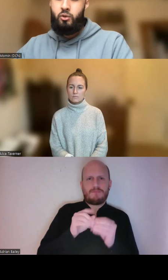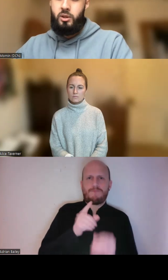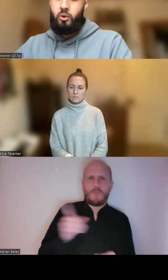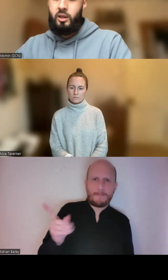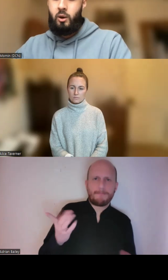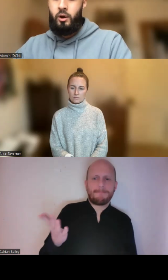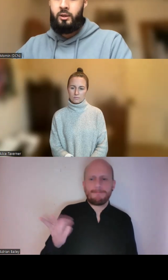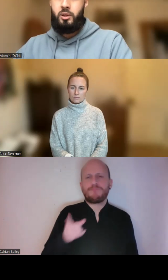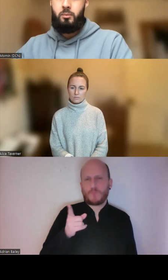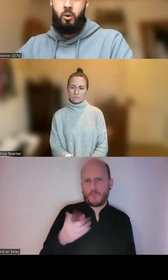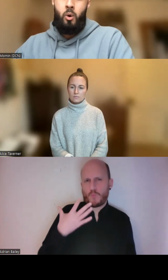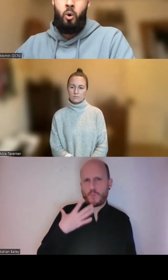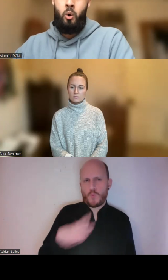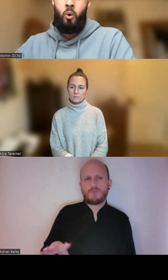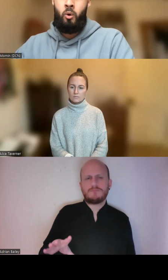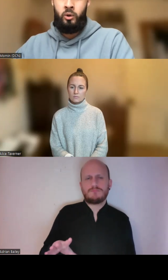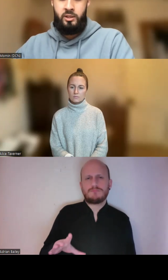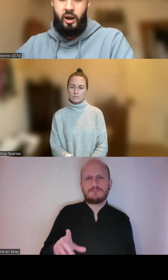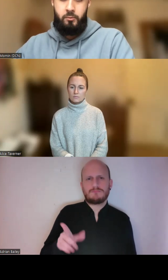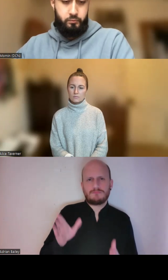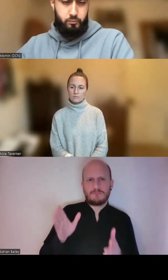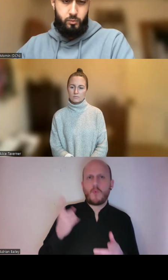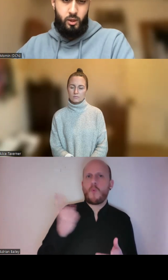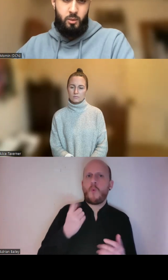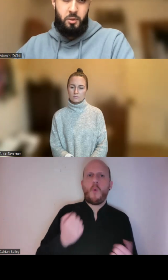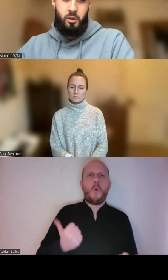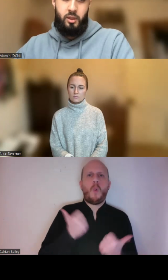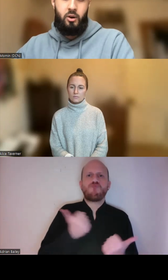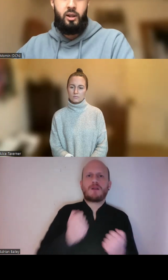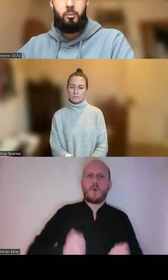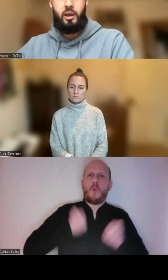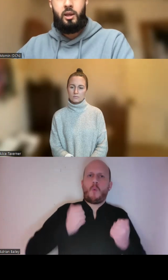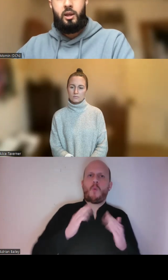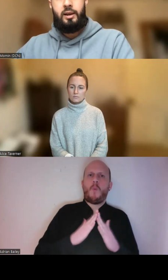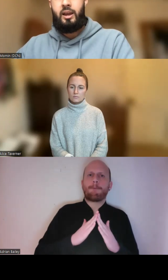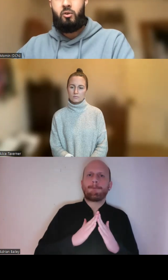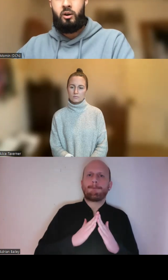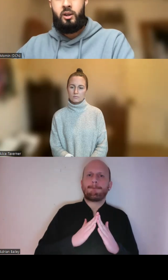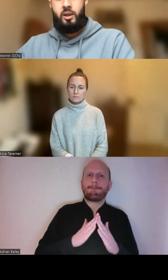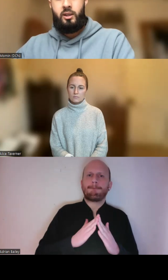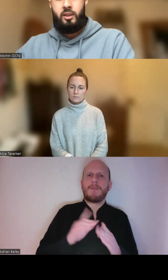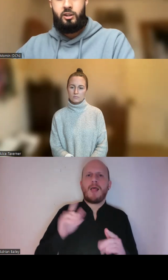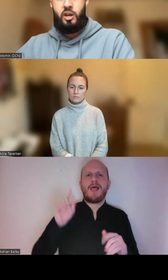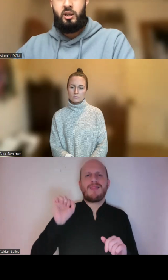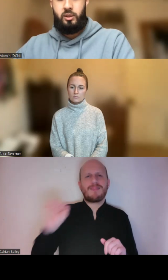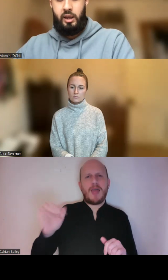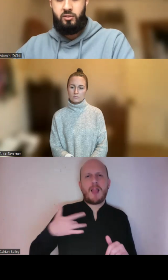You'd be looking at wanting homeowners and people that are a little bit later on in their journey with life.